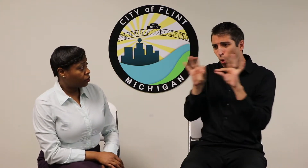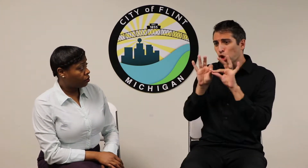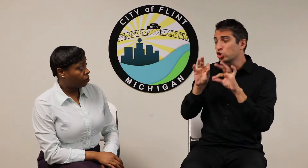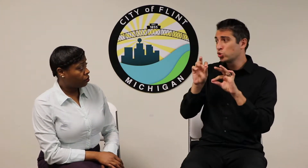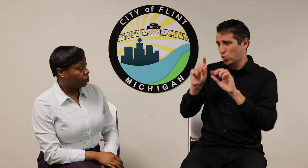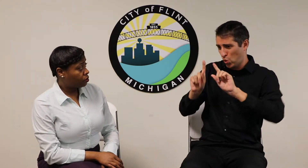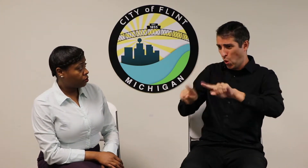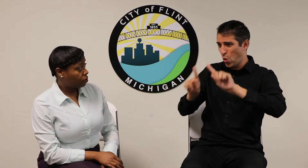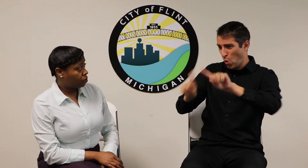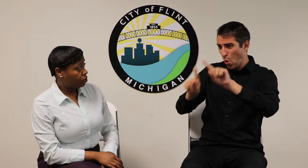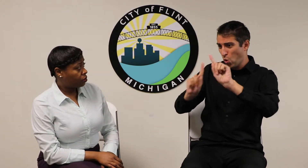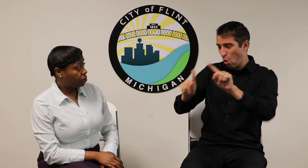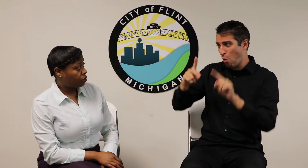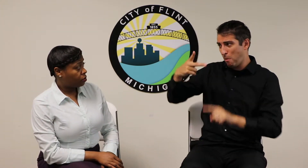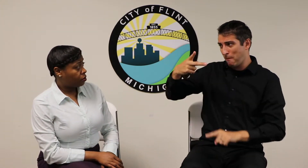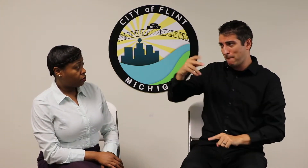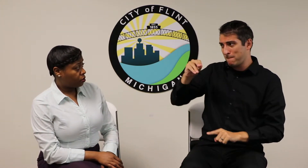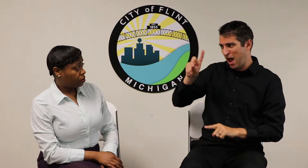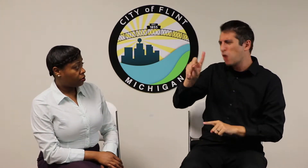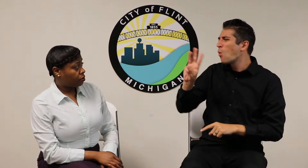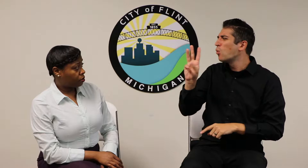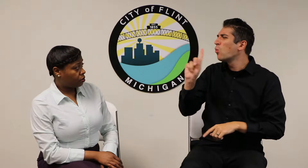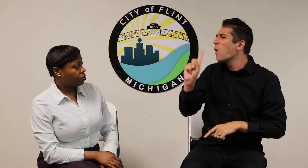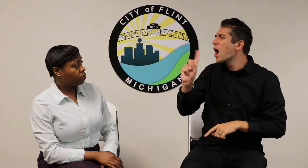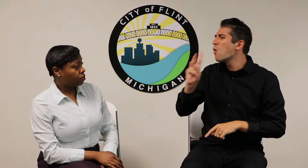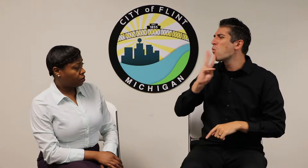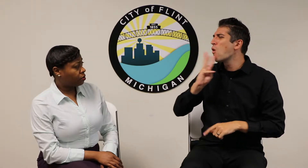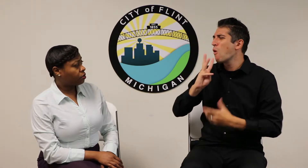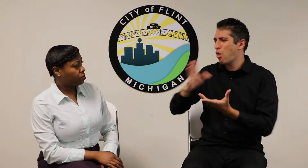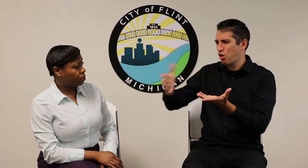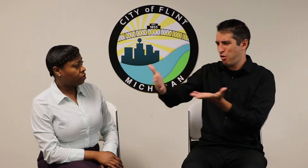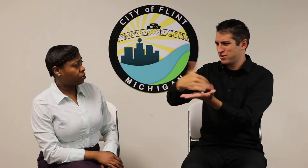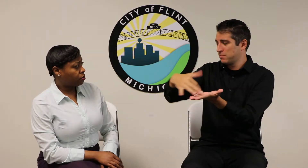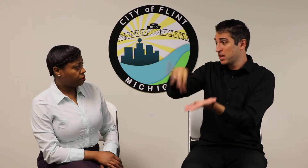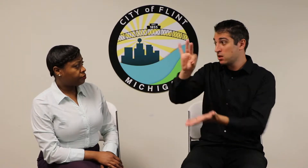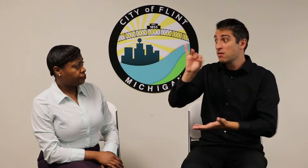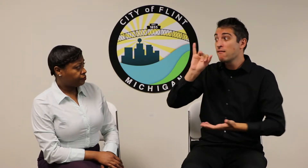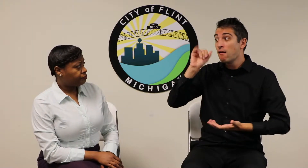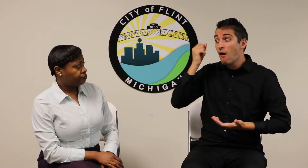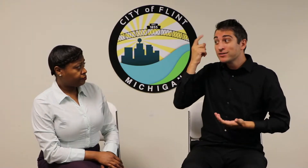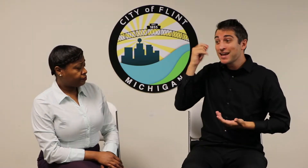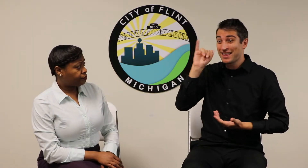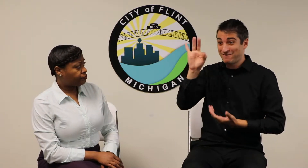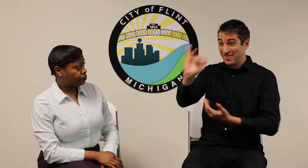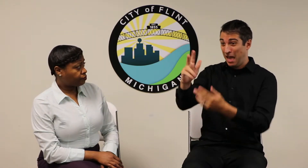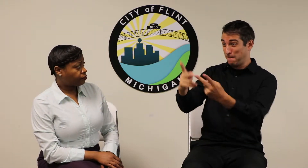pickup sites because if a site has fewer than 20 visits a day the state will shut